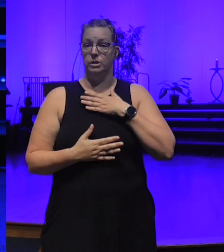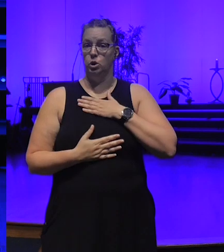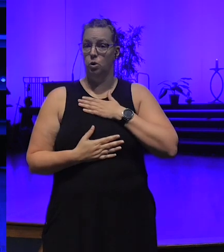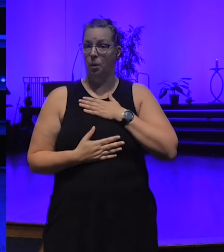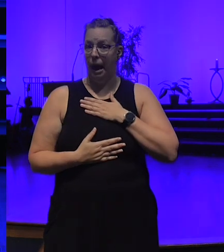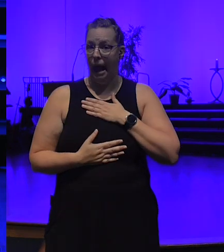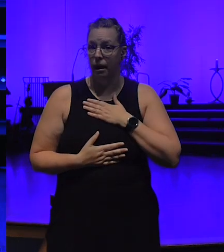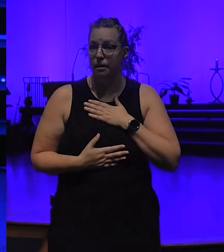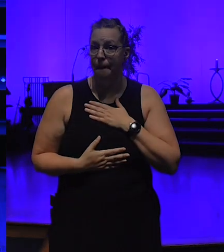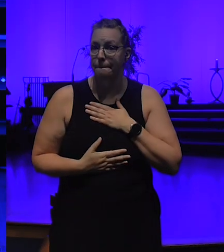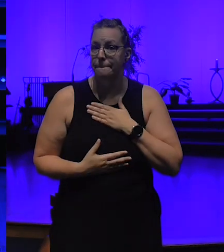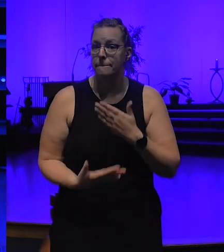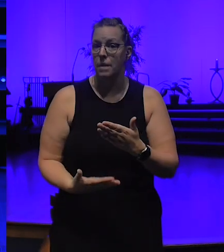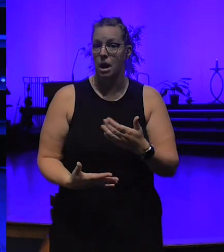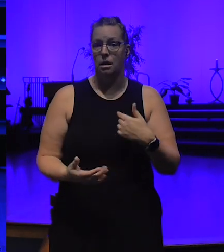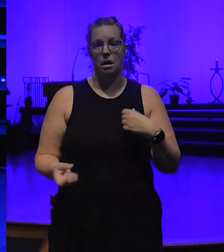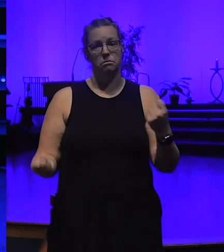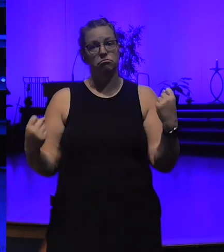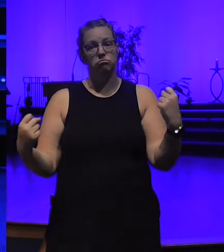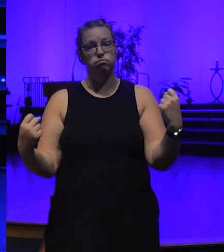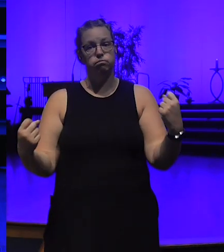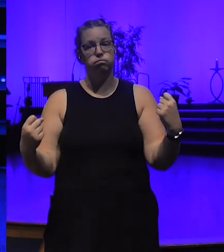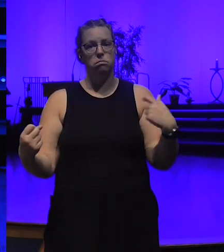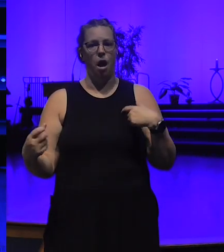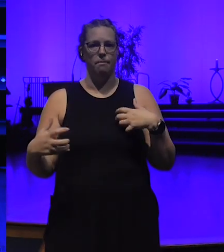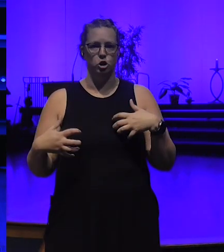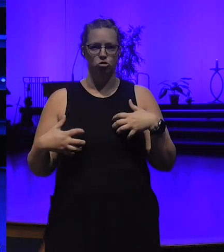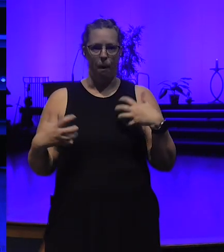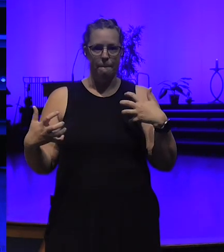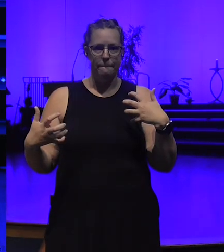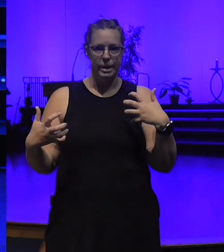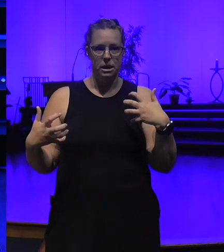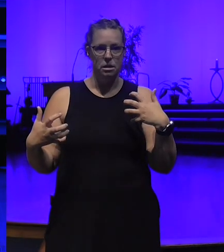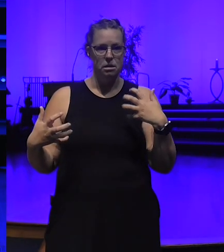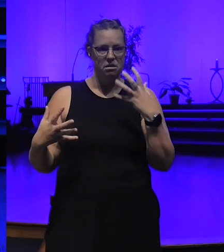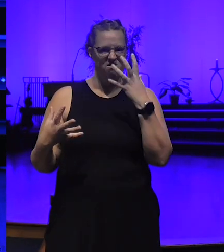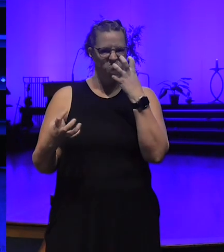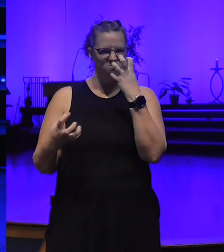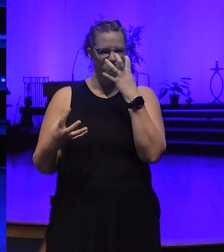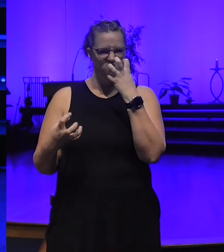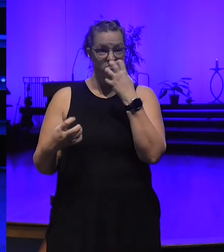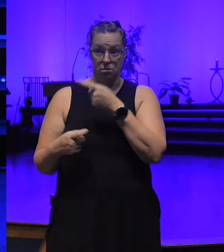grumpier on the roads lately anybody here know you're a little bit more honory than maybe you